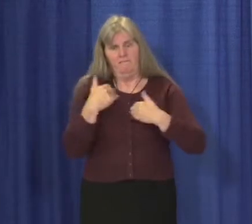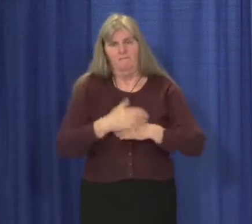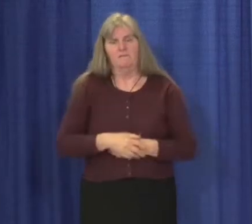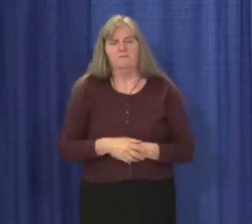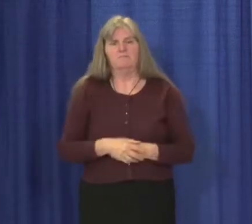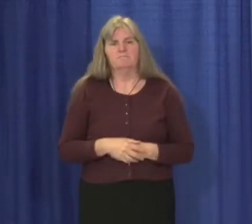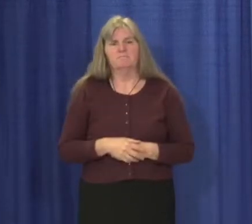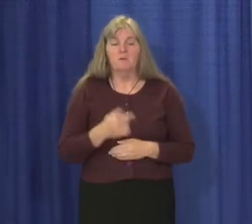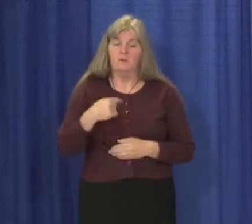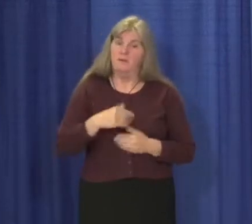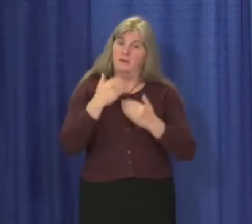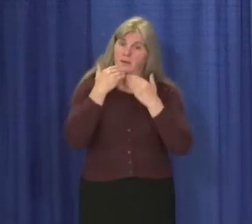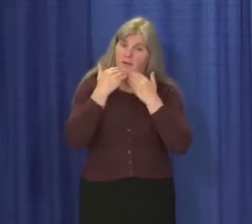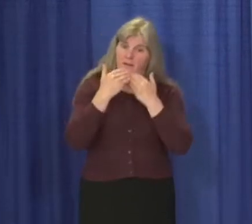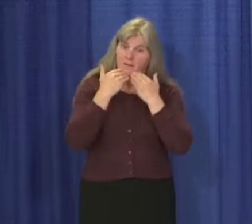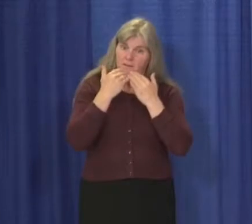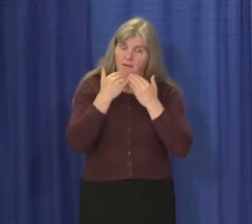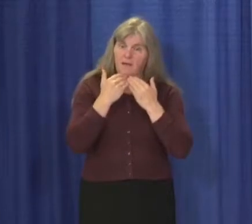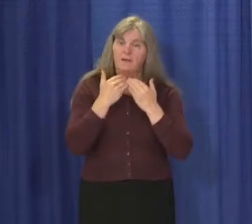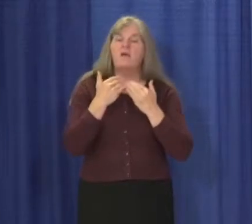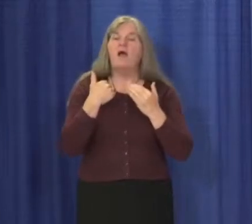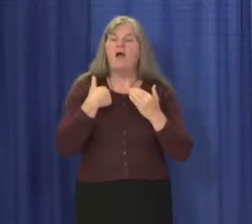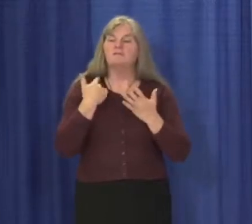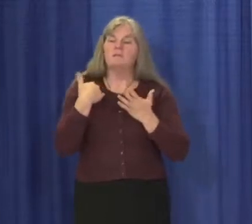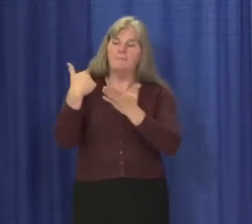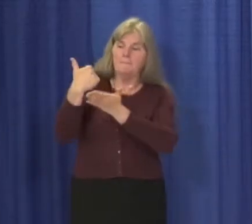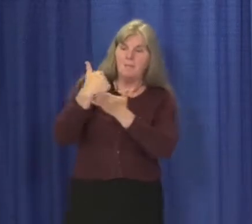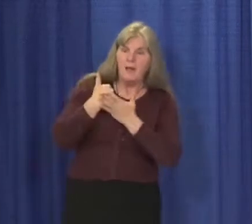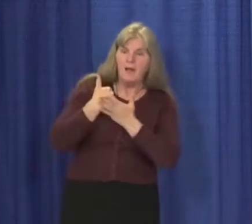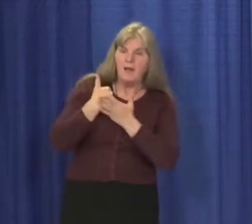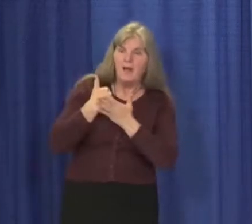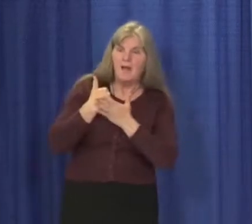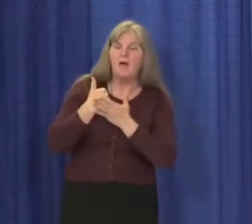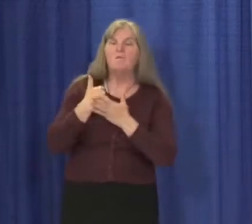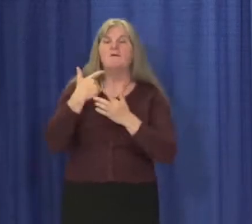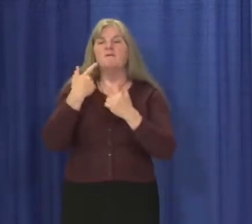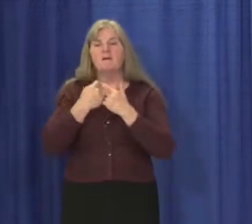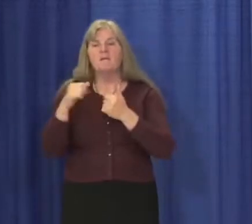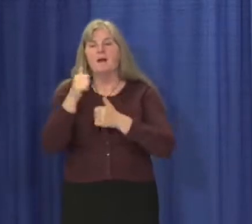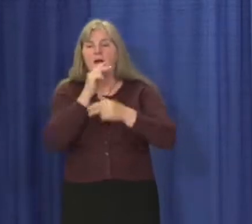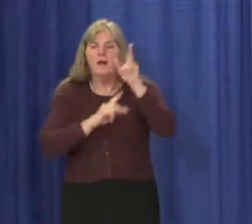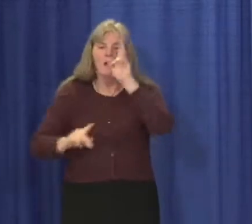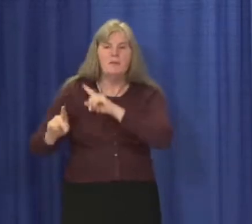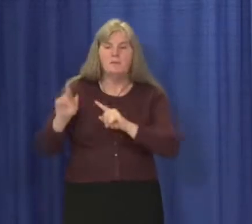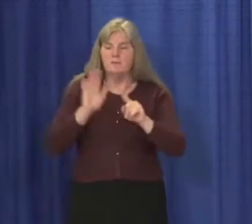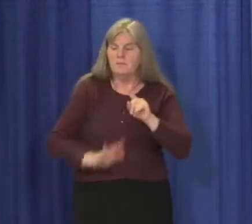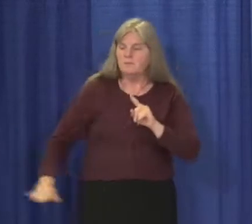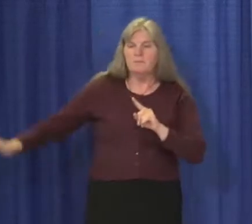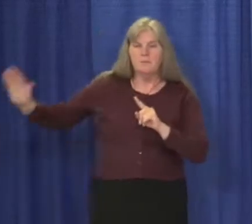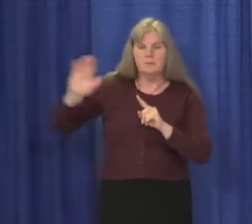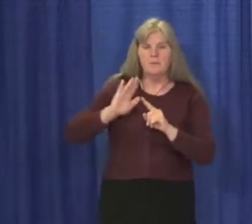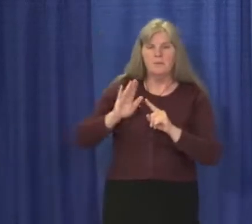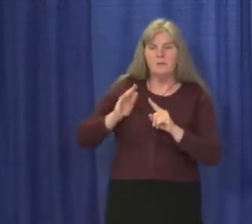We are grateful that relief has come to some extent from generous individuals in other jurisdictions around the